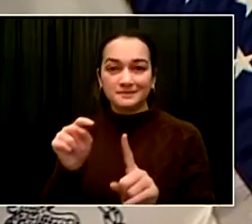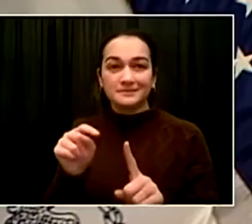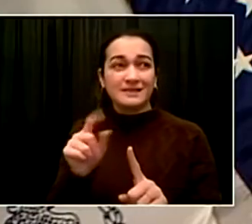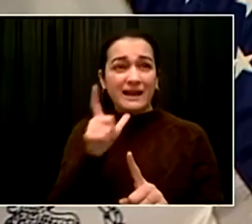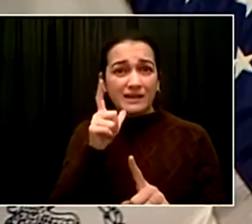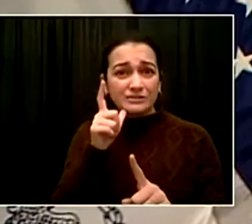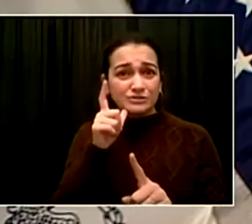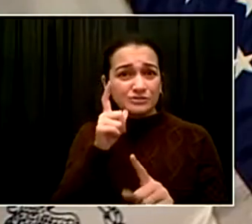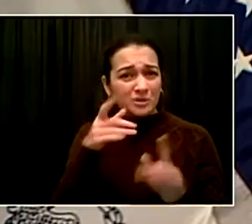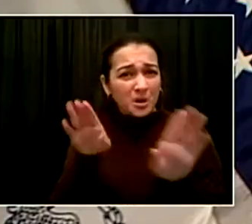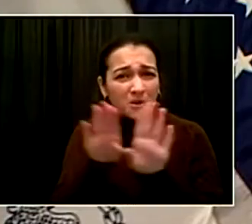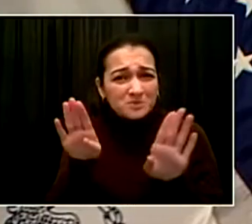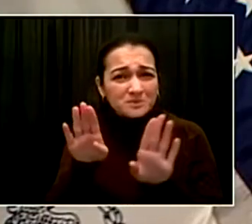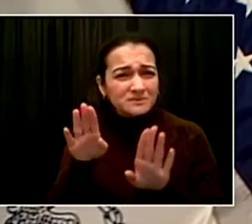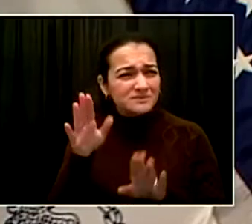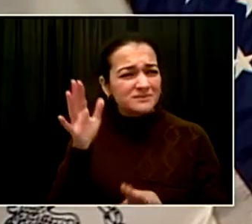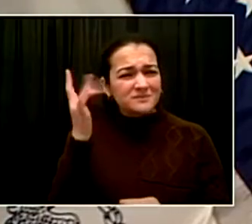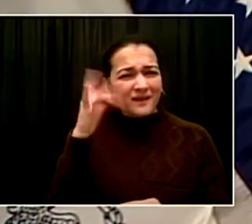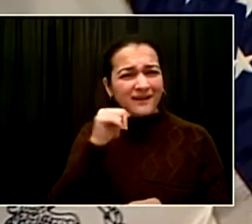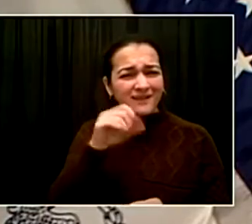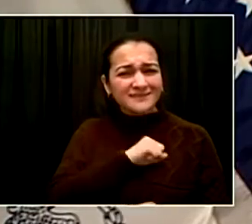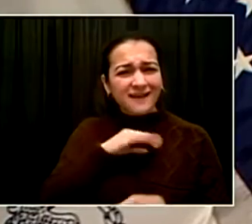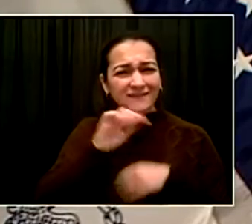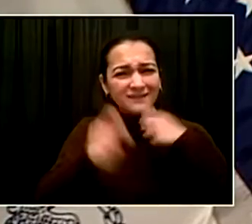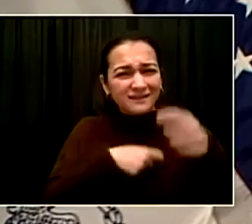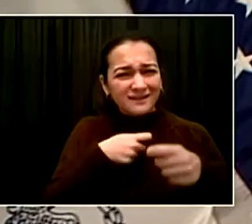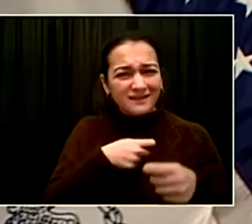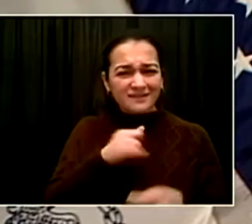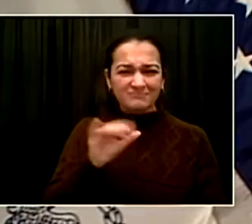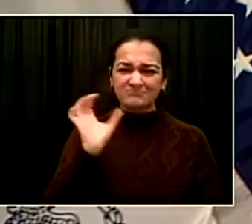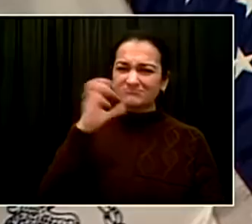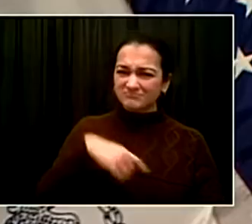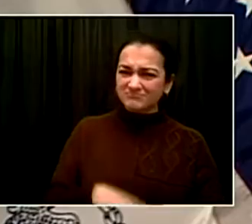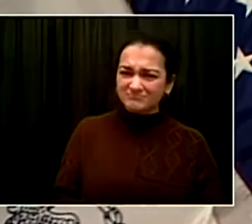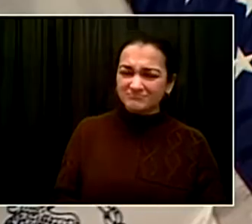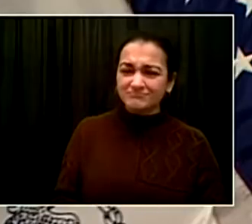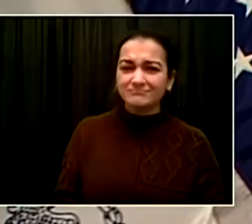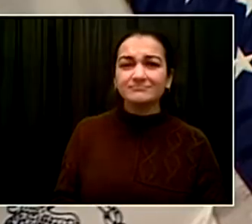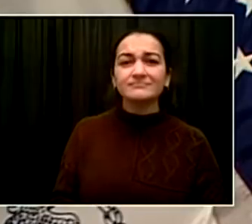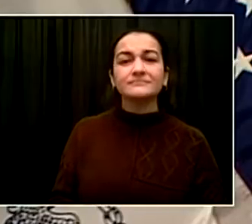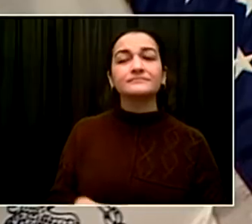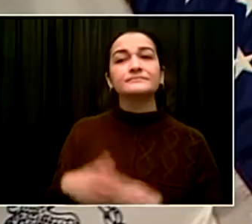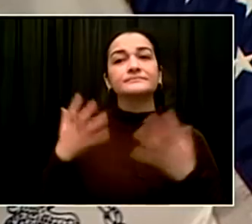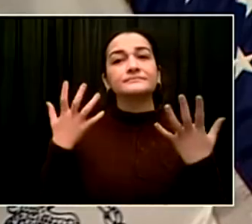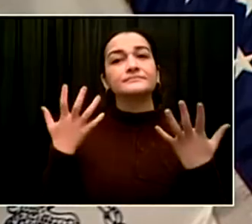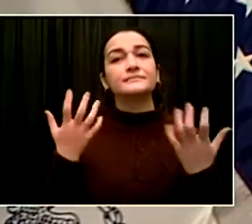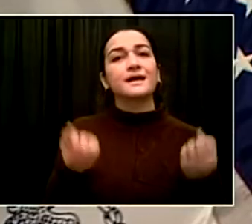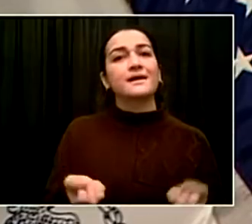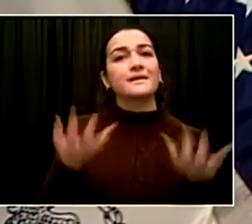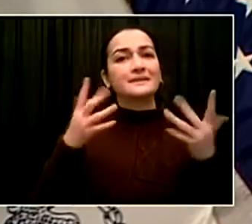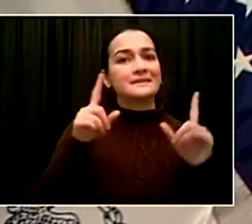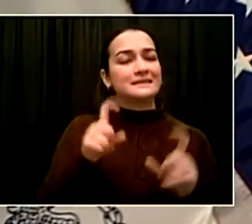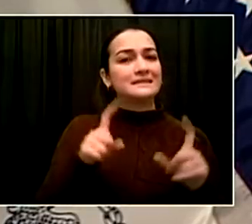RIGHT THERE. HOW MANY IT IS THAT ARE HAVING THESE PROBLEMS, I WANT TO GET A CLEAR ANSWER FROM DR. LONG AS